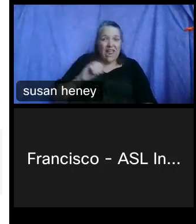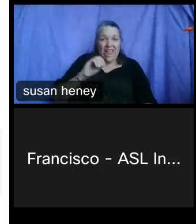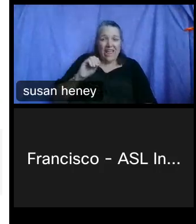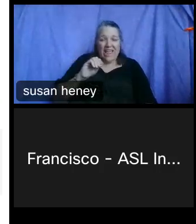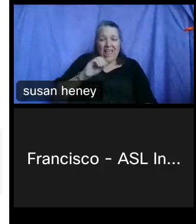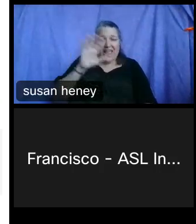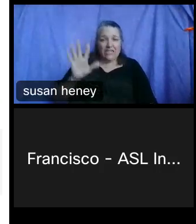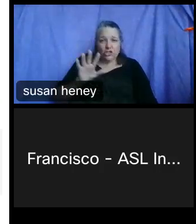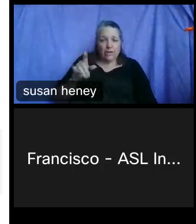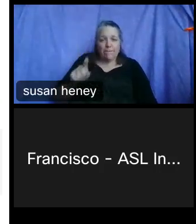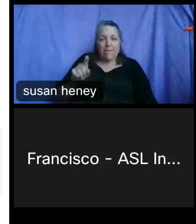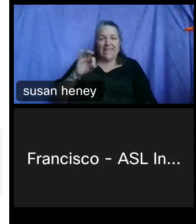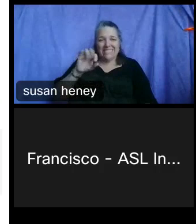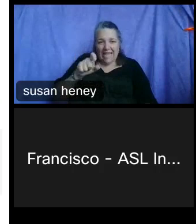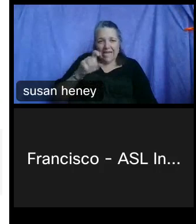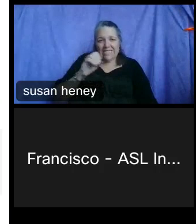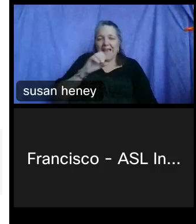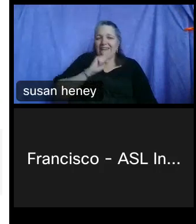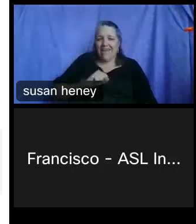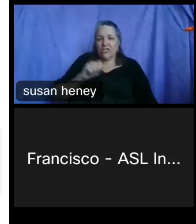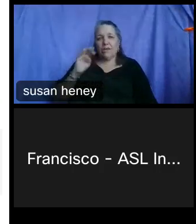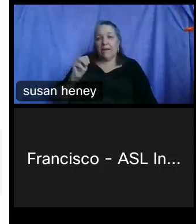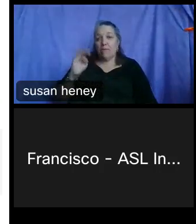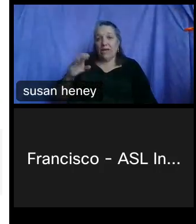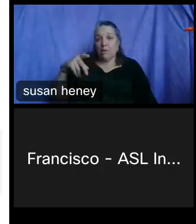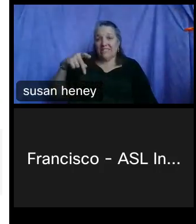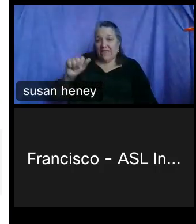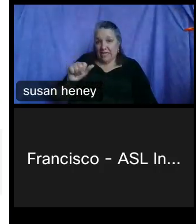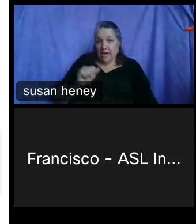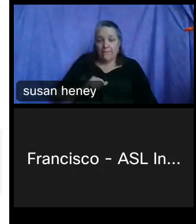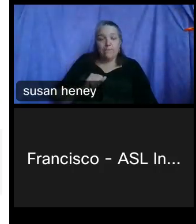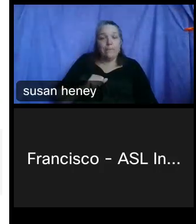and age in Montgomery County, Pennsylvania. So I would need to select Advanced Search.